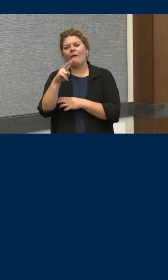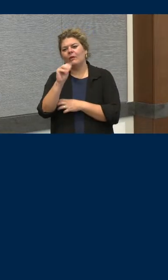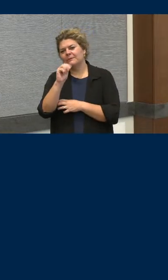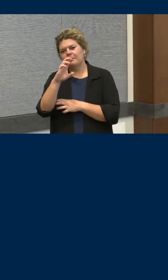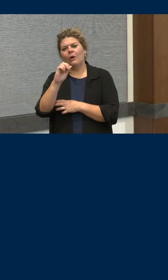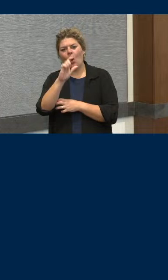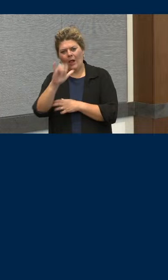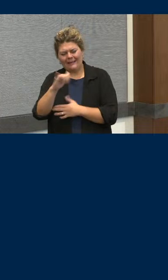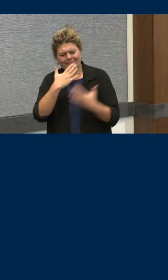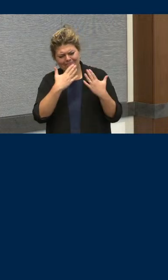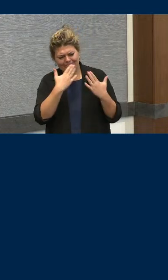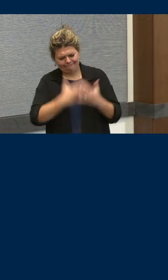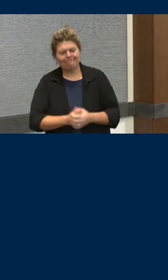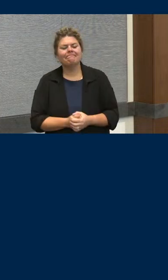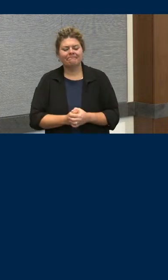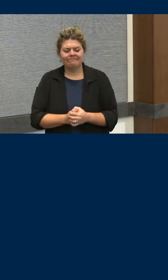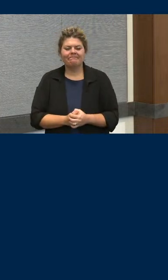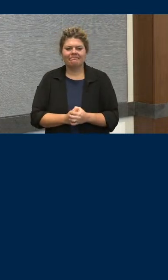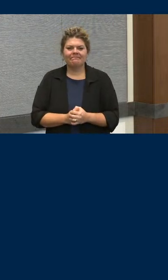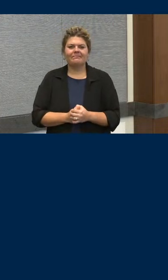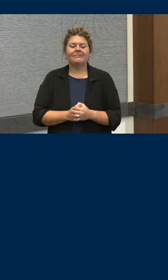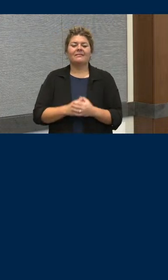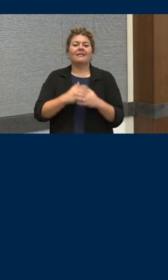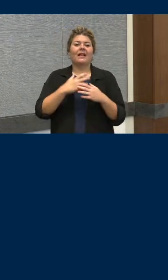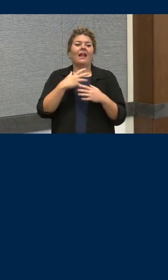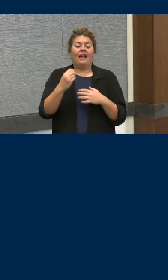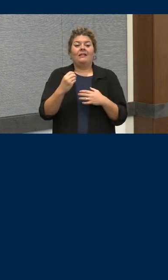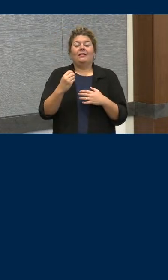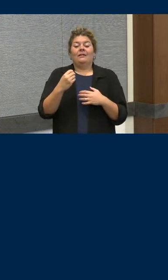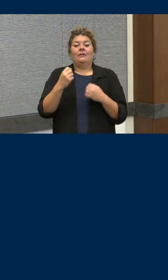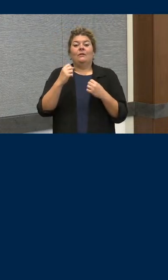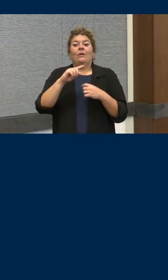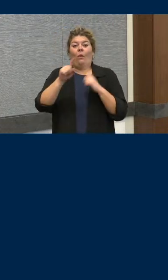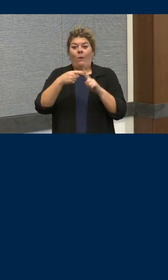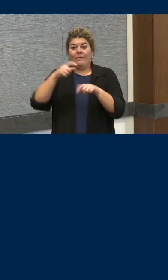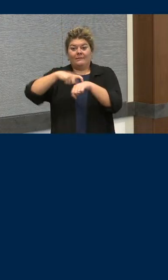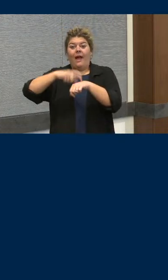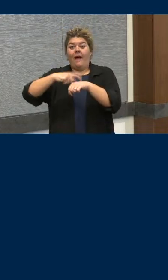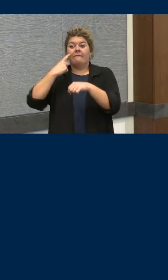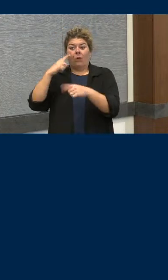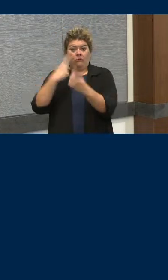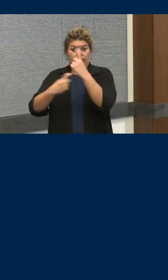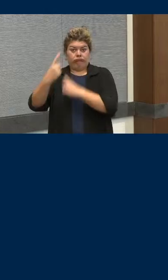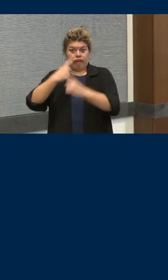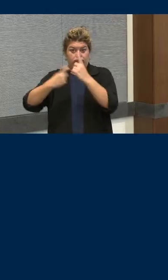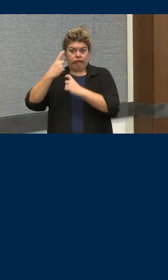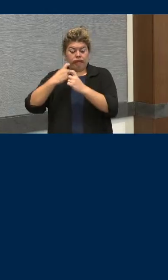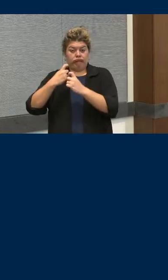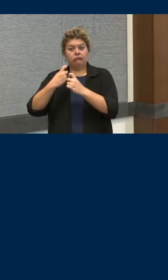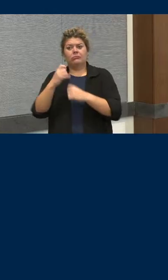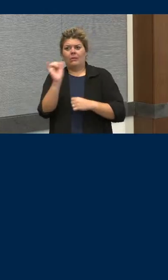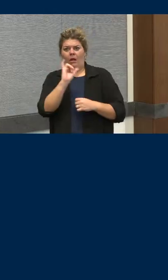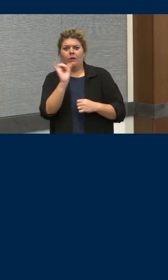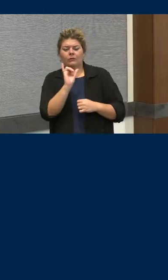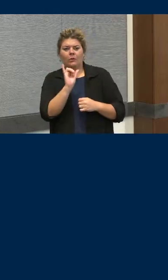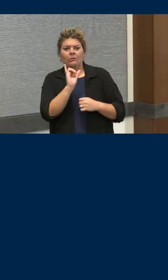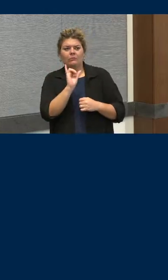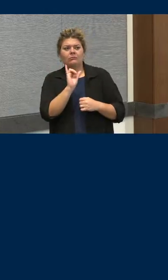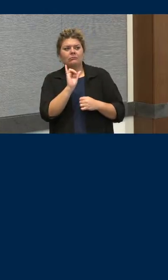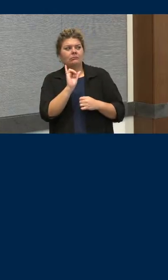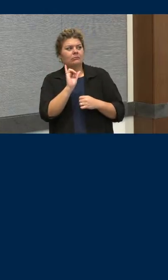McCauley and for when we get